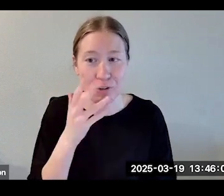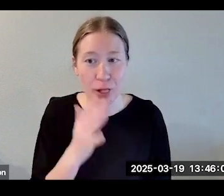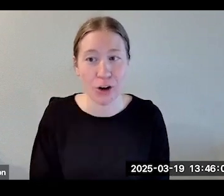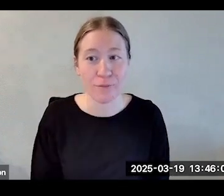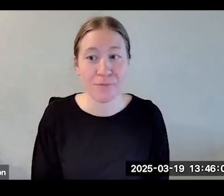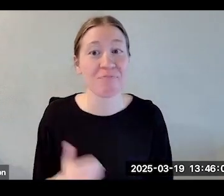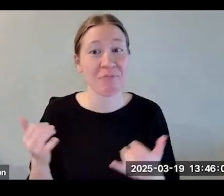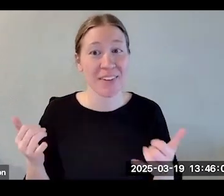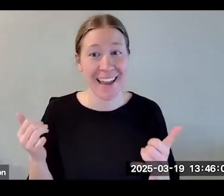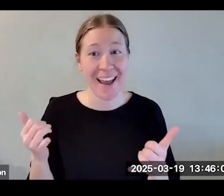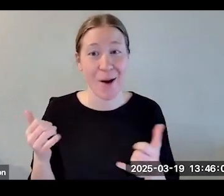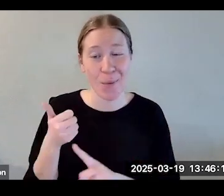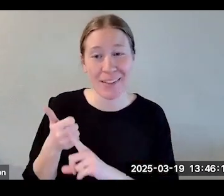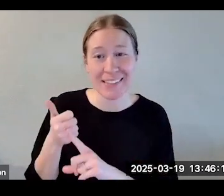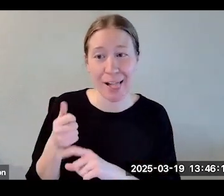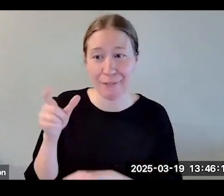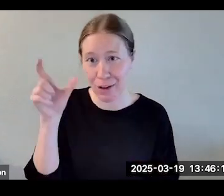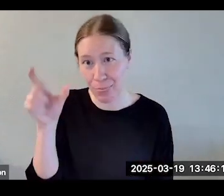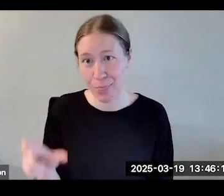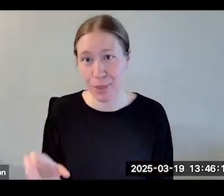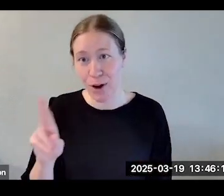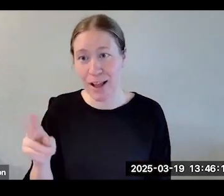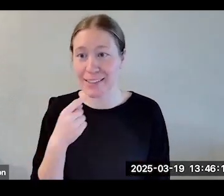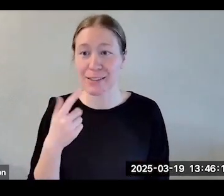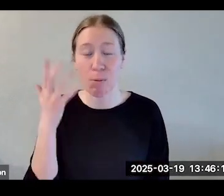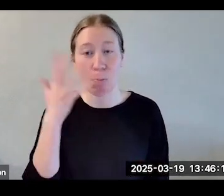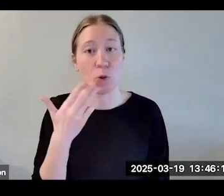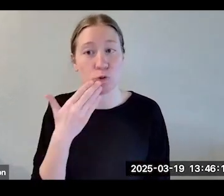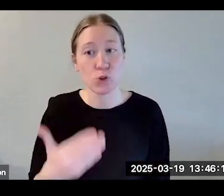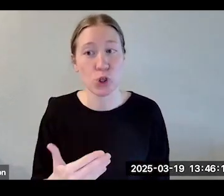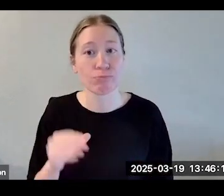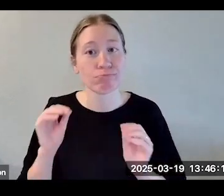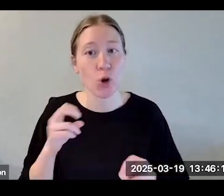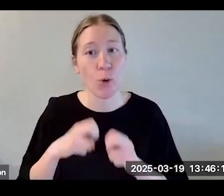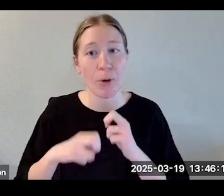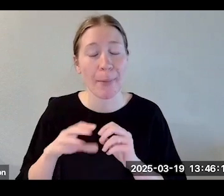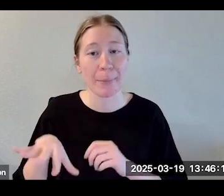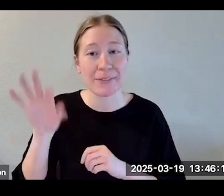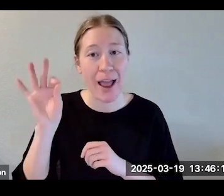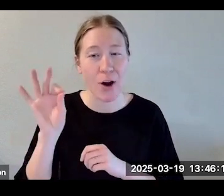looks good, no issues found. Accessibility checkers aren't perfect, but we've really,